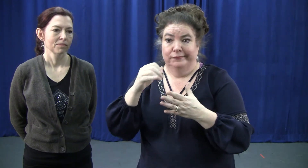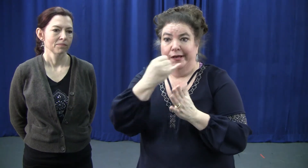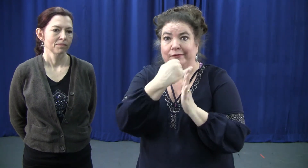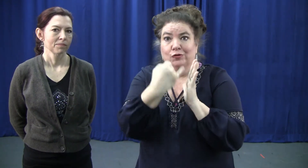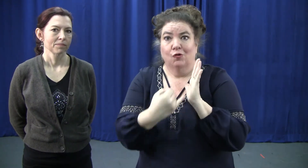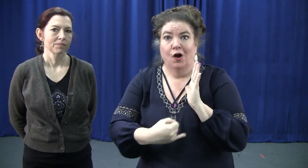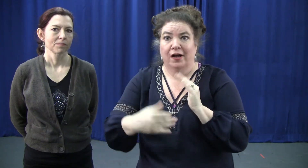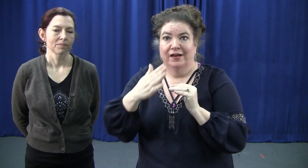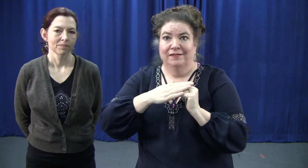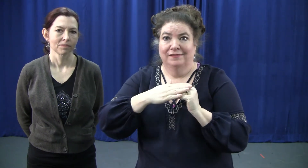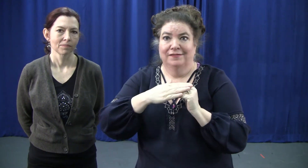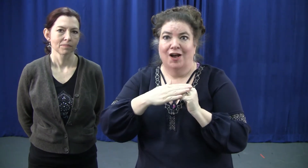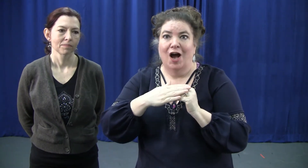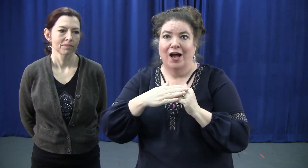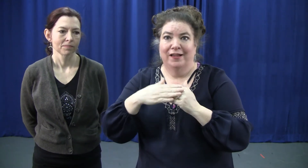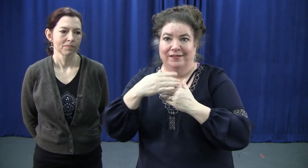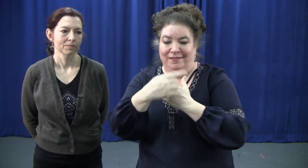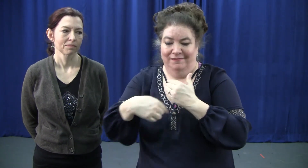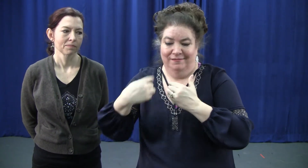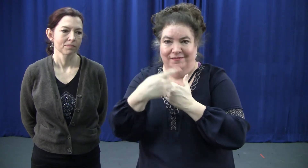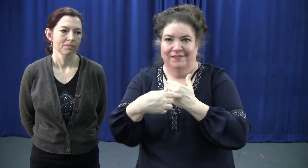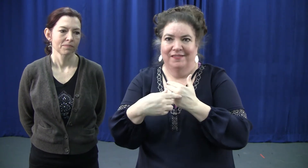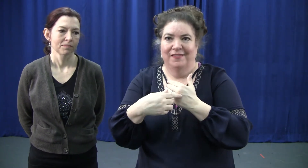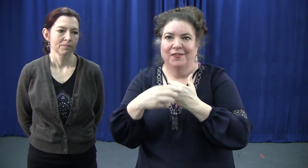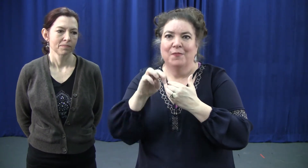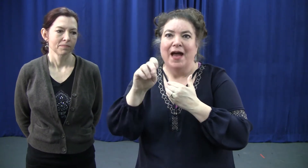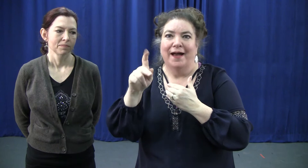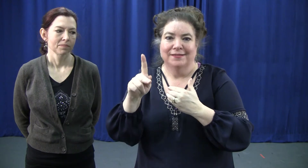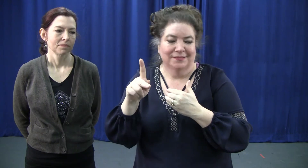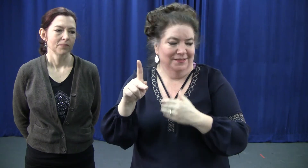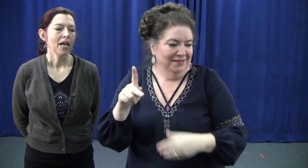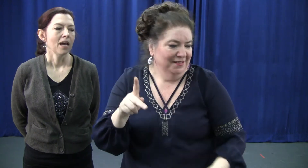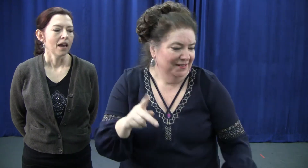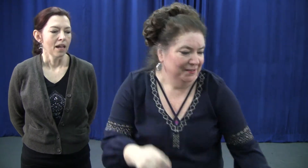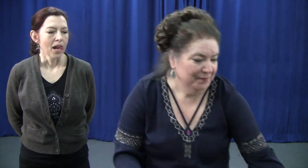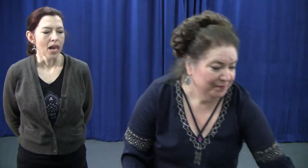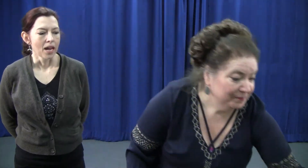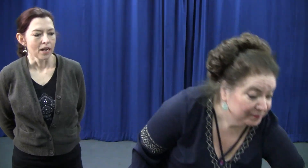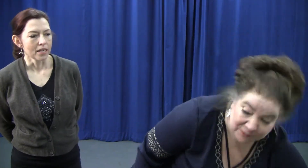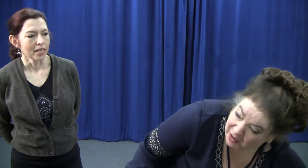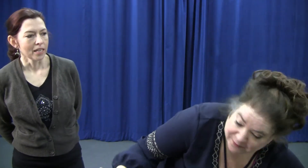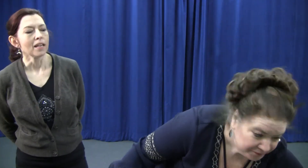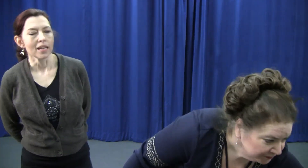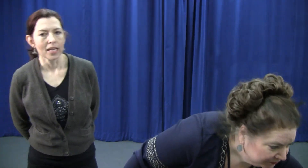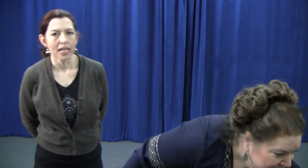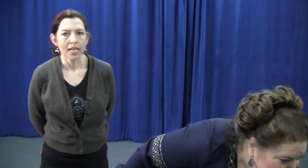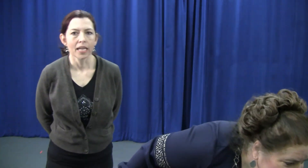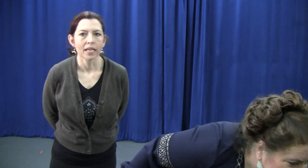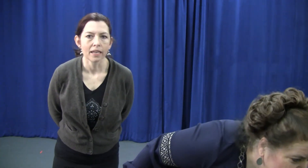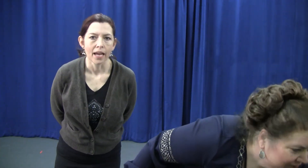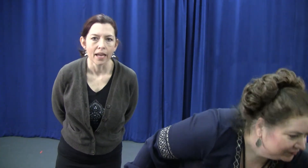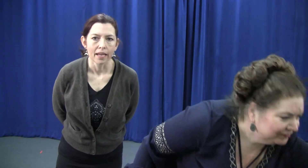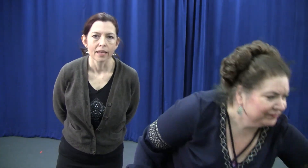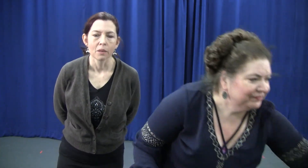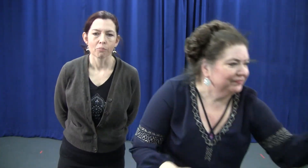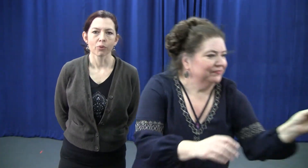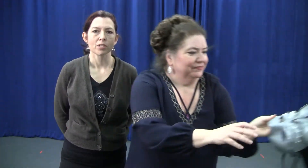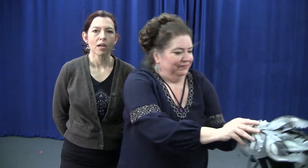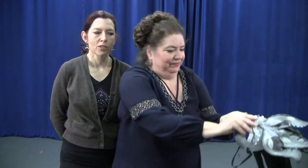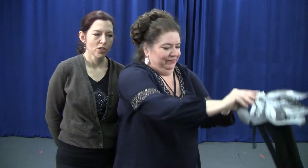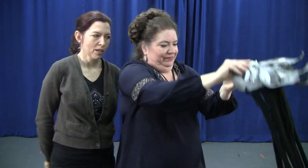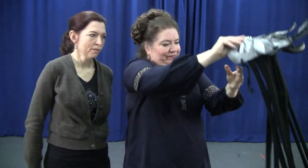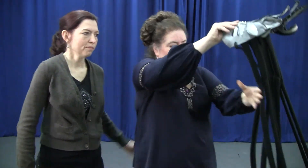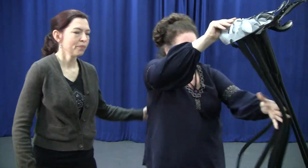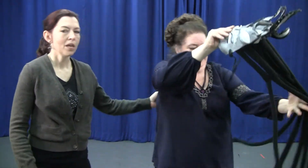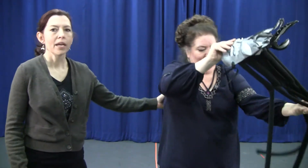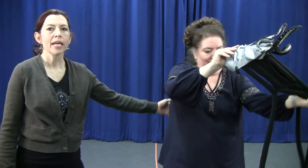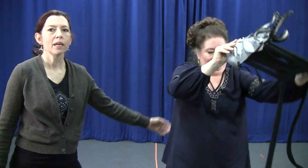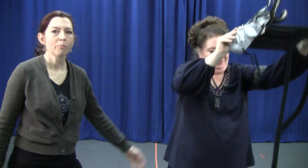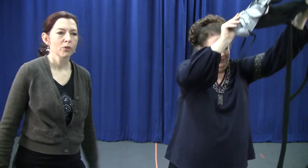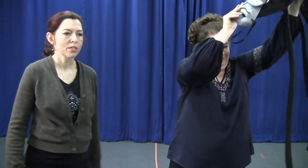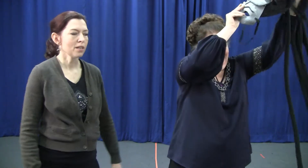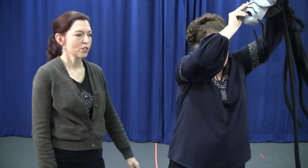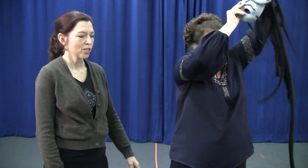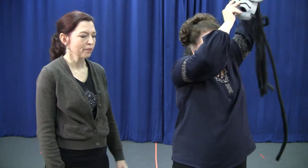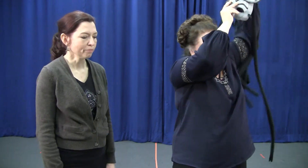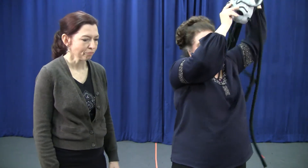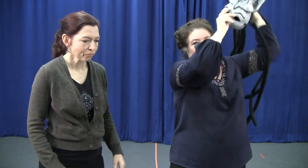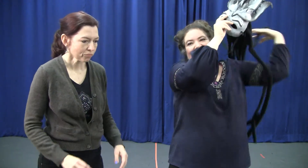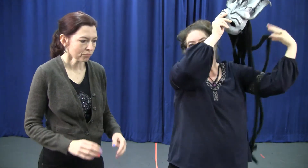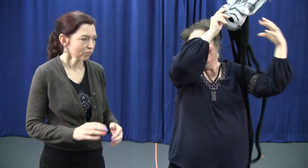kind of drawn on the mask. Go ahead.. (Heather) In a production ...